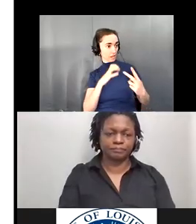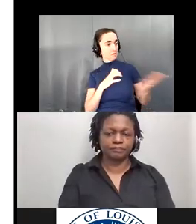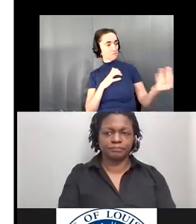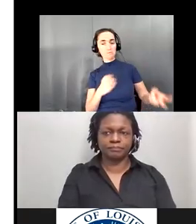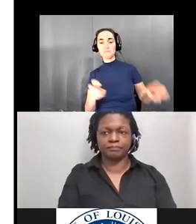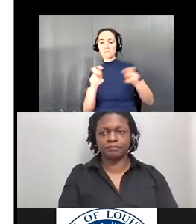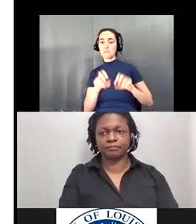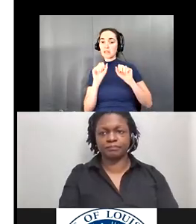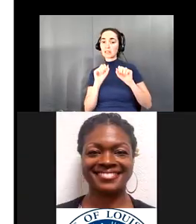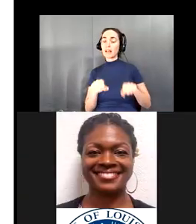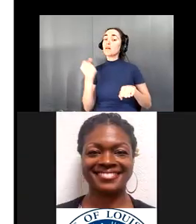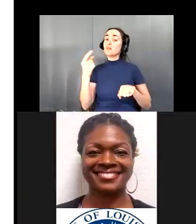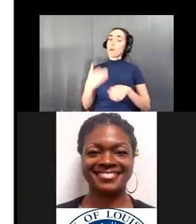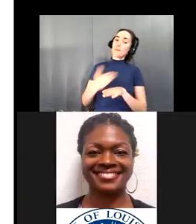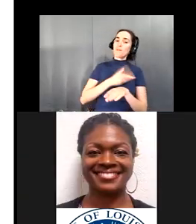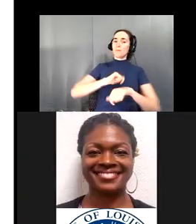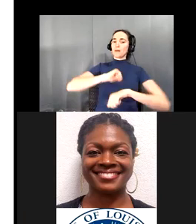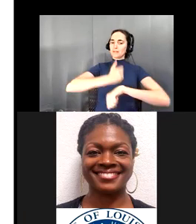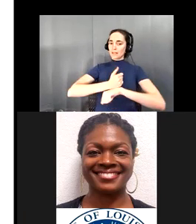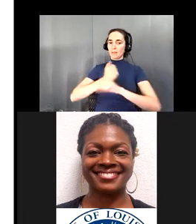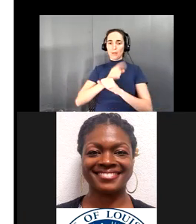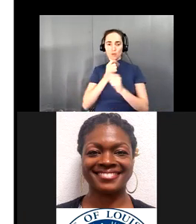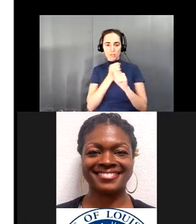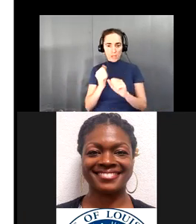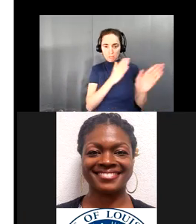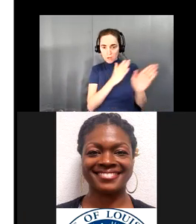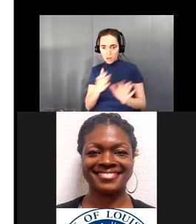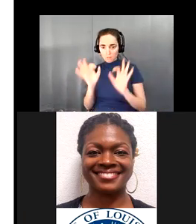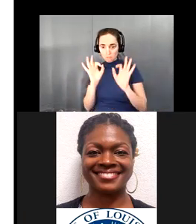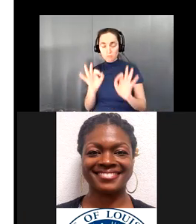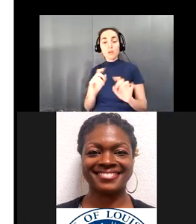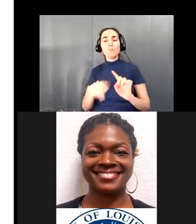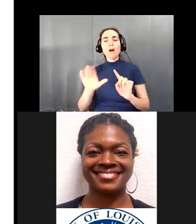have to set that up under safe conditions obviously but take a visit to a local PD and